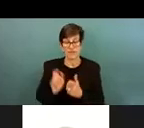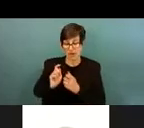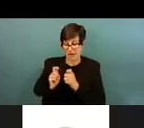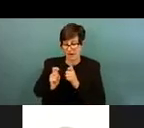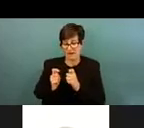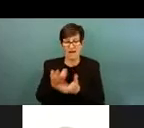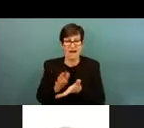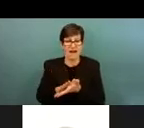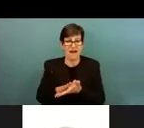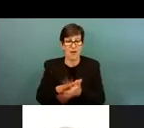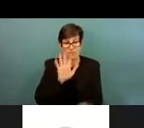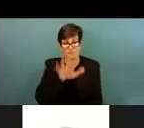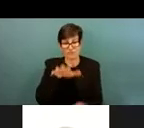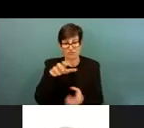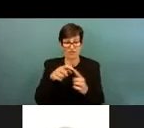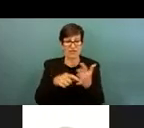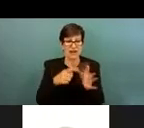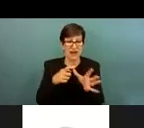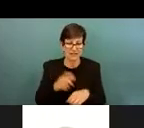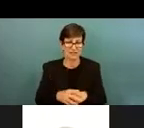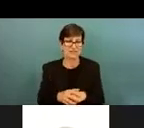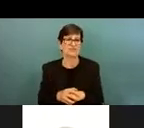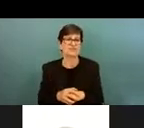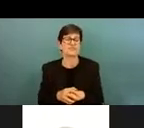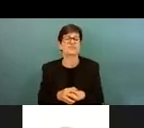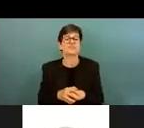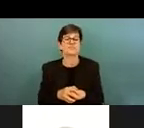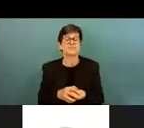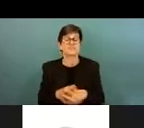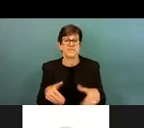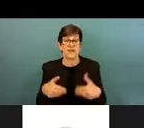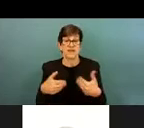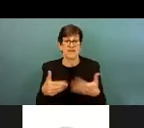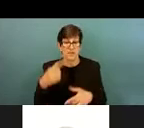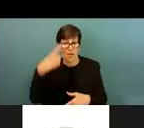the Index for this year. Let me give you a bit of a sense of the sorts of our results